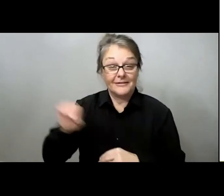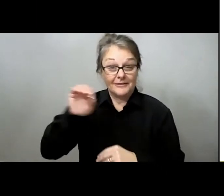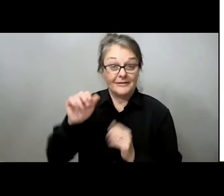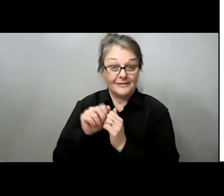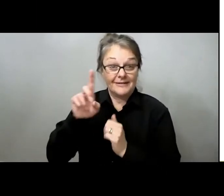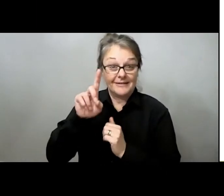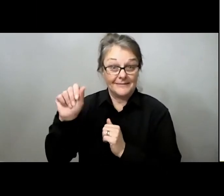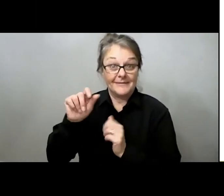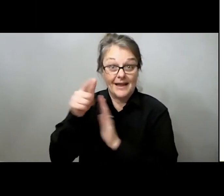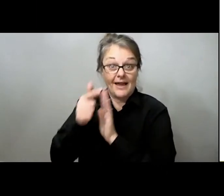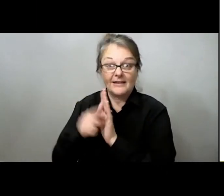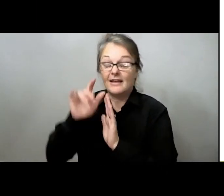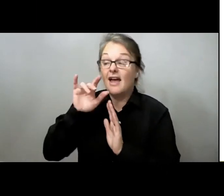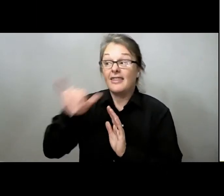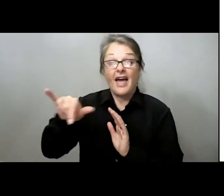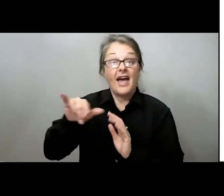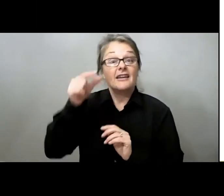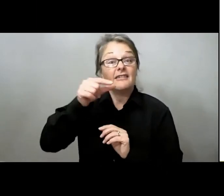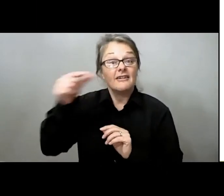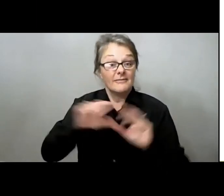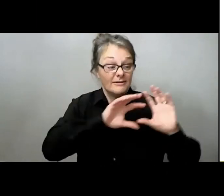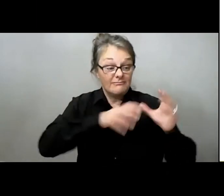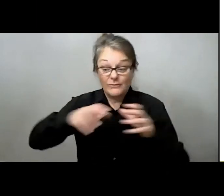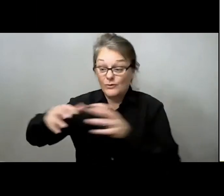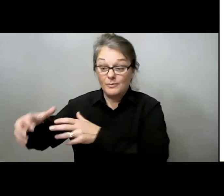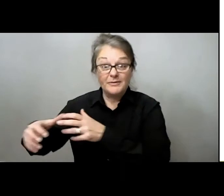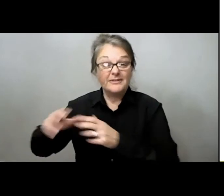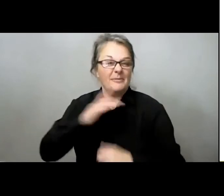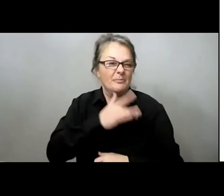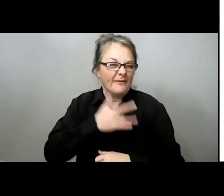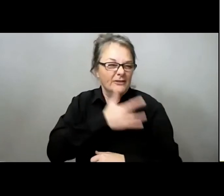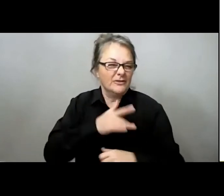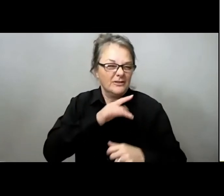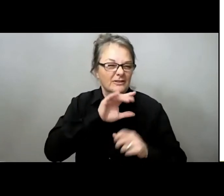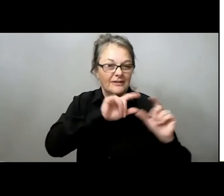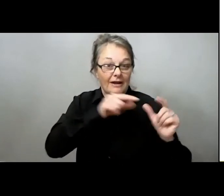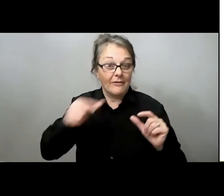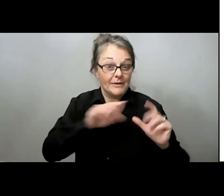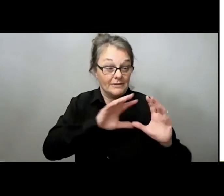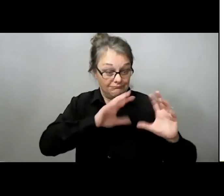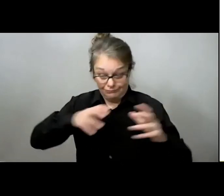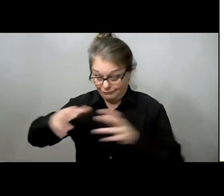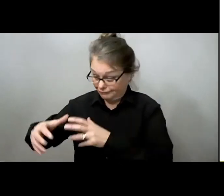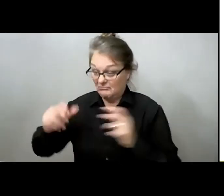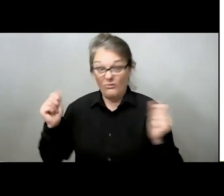WAS UNANIMOUSLY PASSED BY ALL PARTIES IN THE PROVINCIAL LEGISLATURE IN 2005.